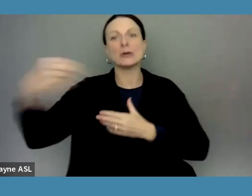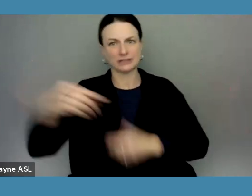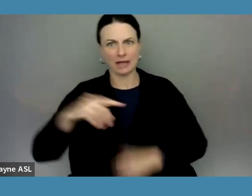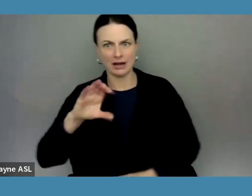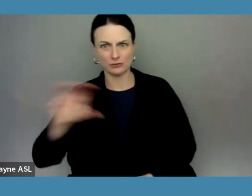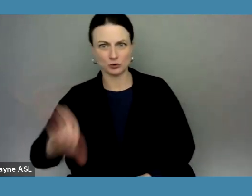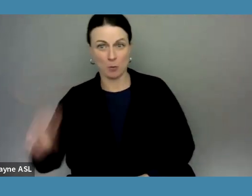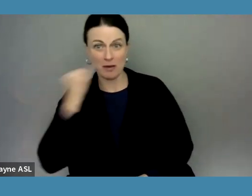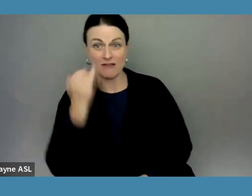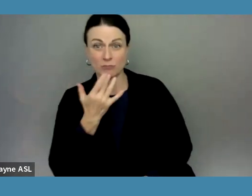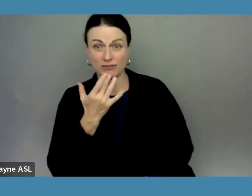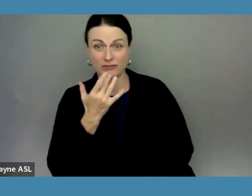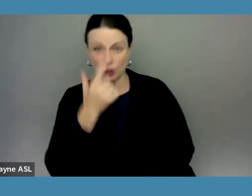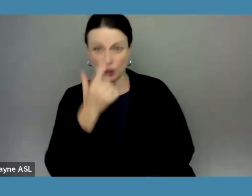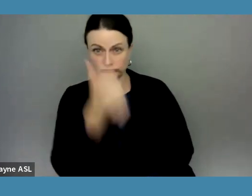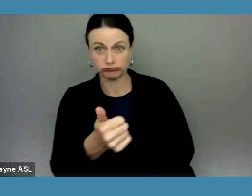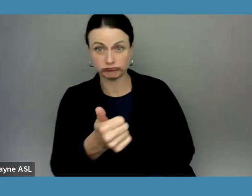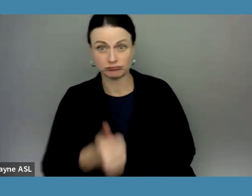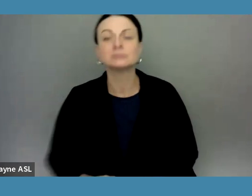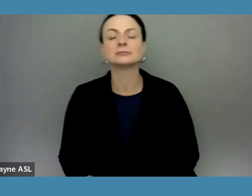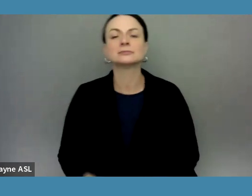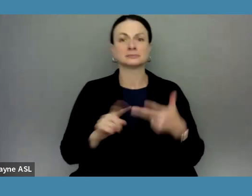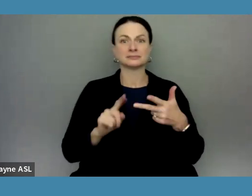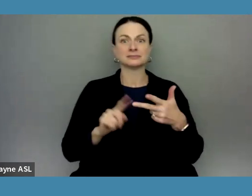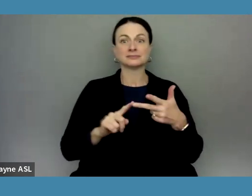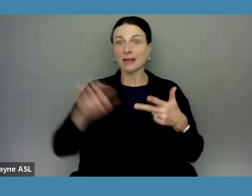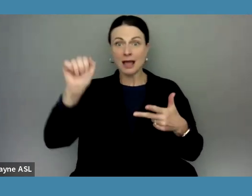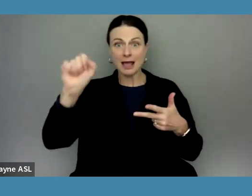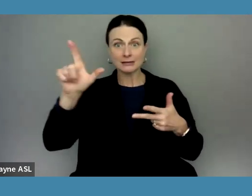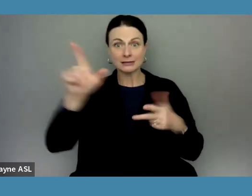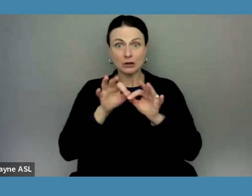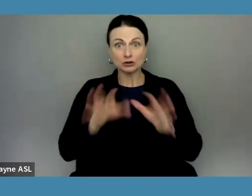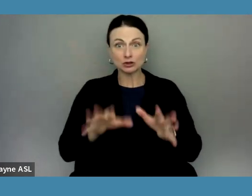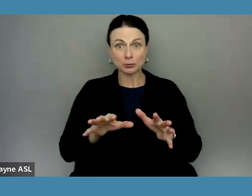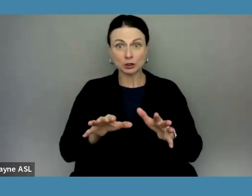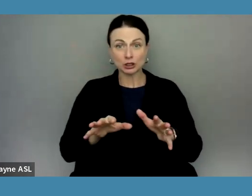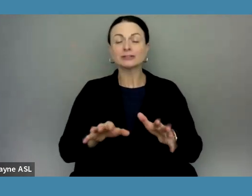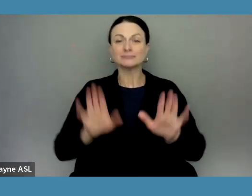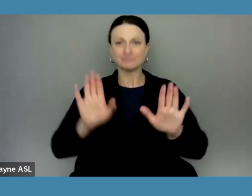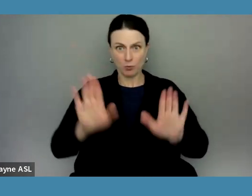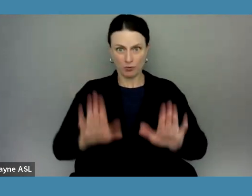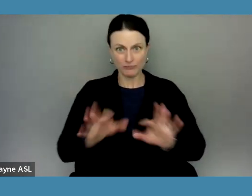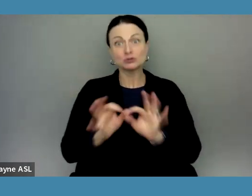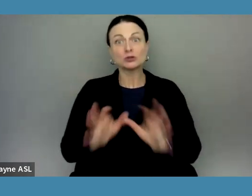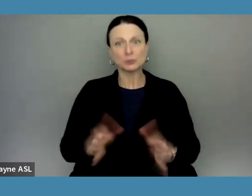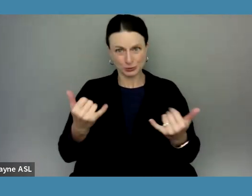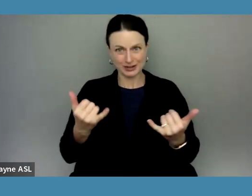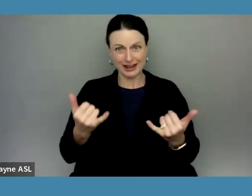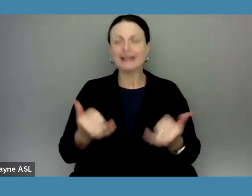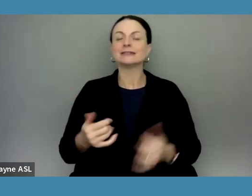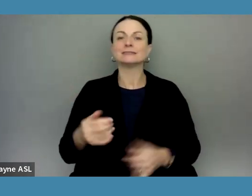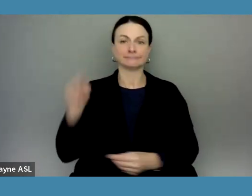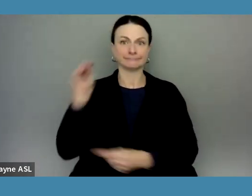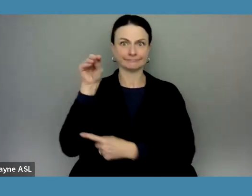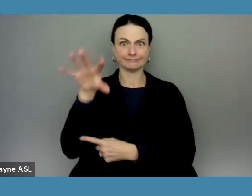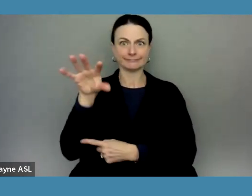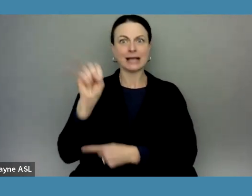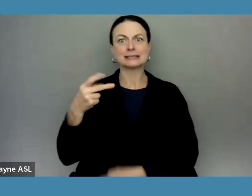Finally, we have ASL interpreters, two wonderful ASL interpreters today who are spotlighted on your screen